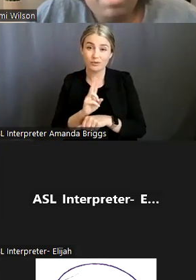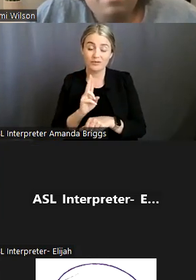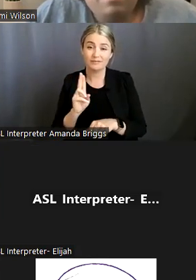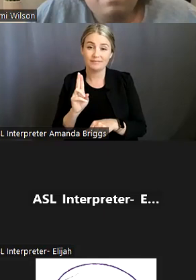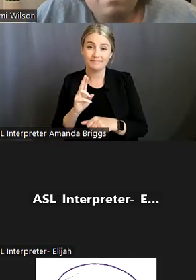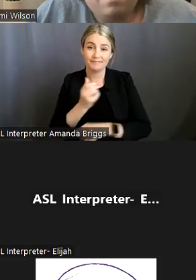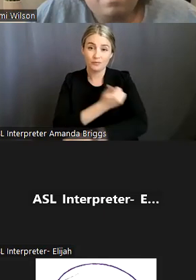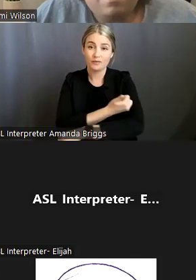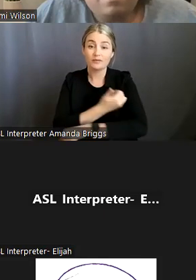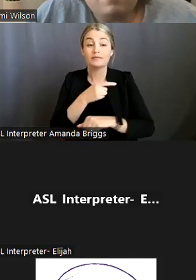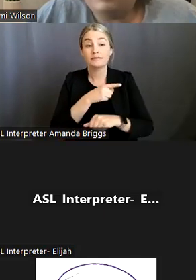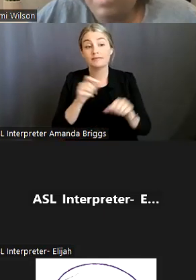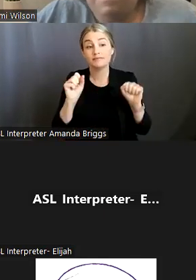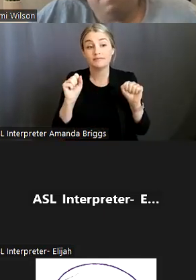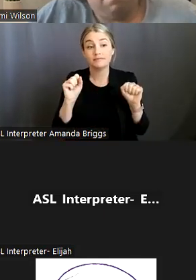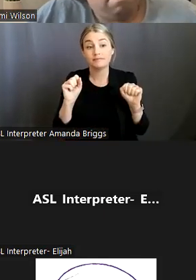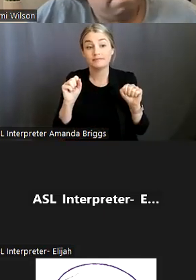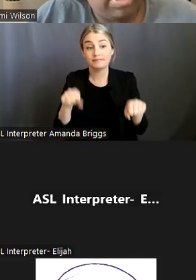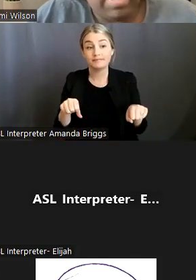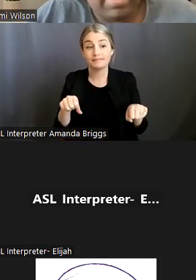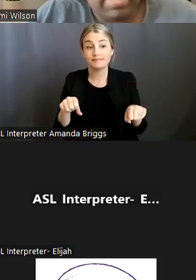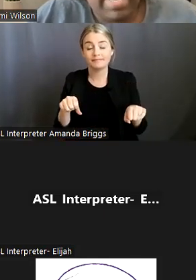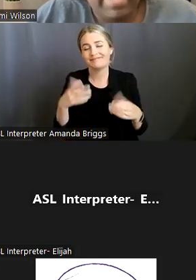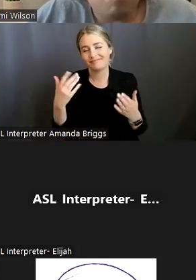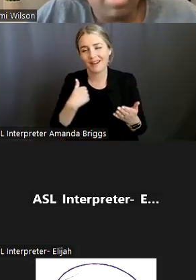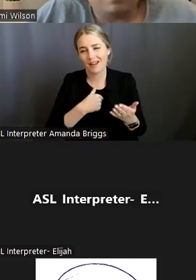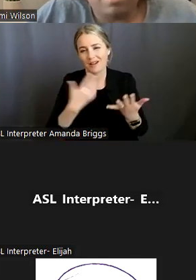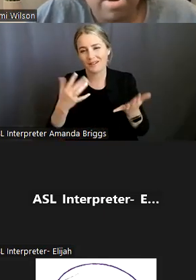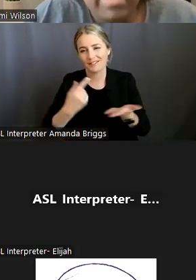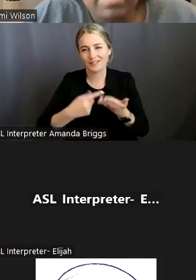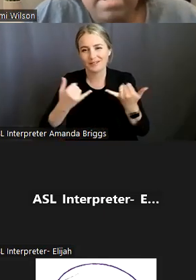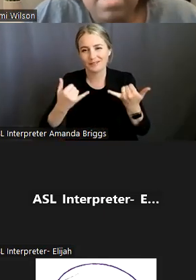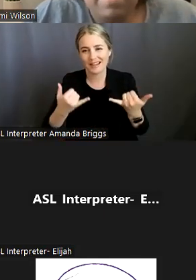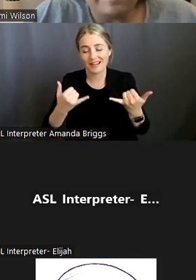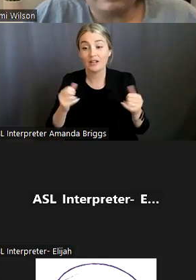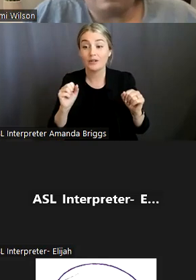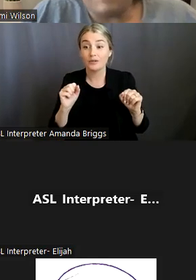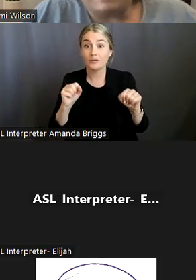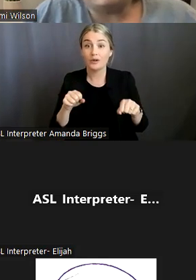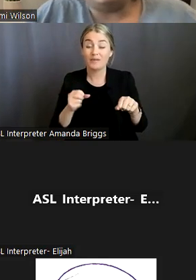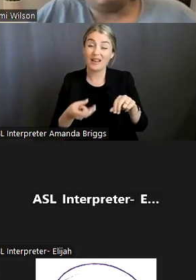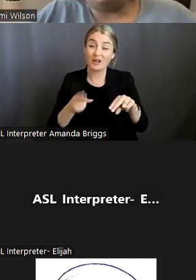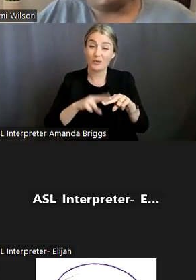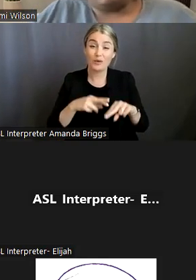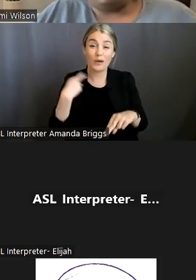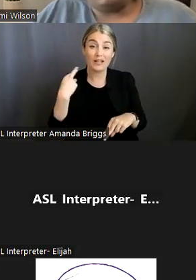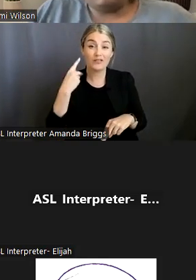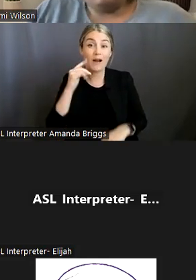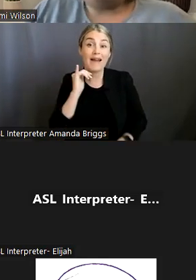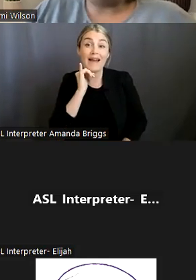can be, as we've discuss today, can be at an increased risk of accidental overdose for